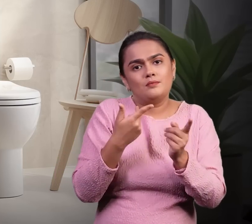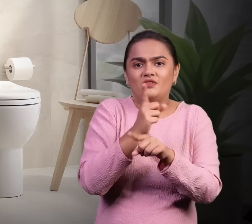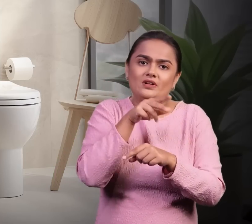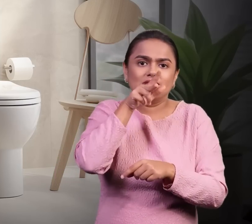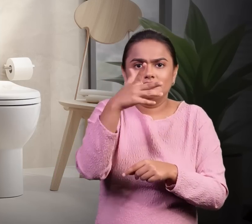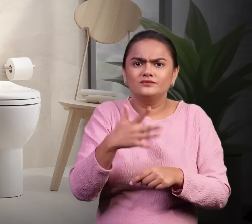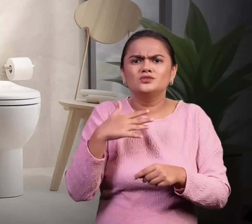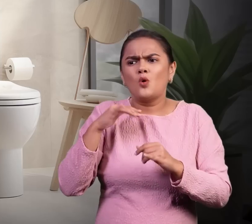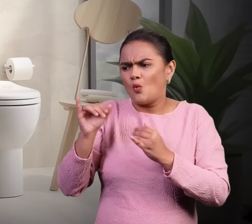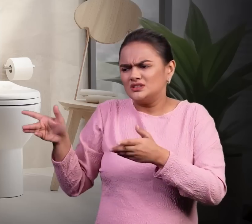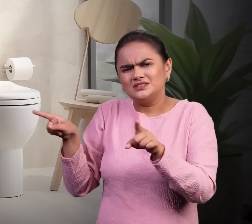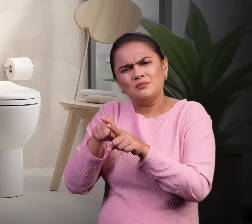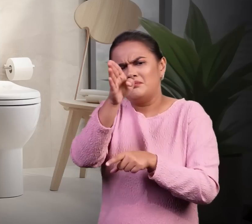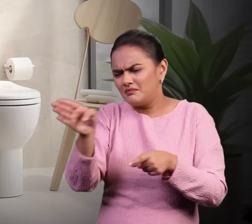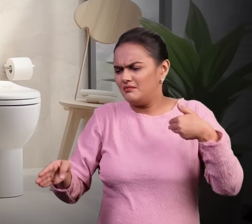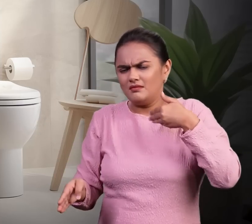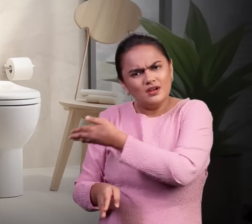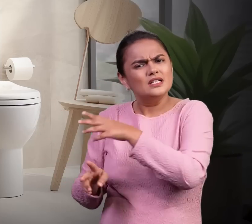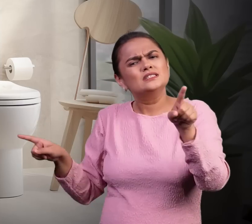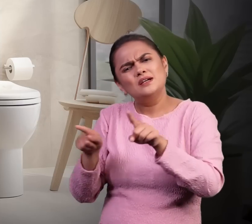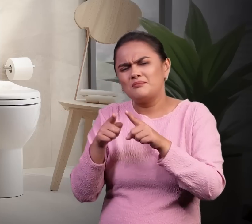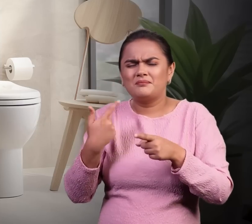It does not transmit on using the same washroom.